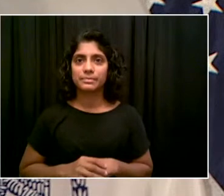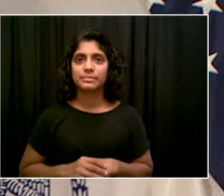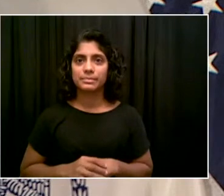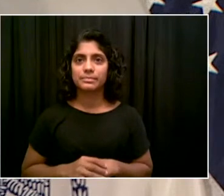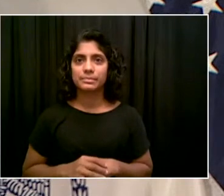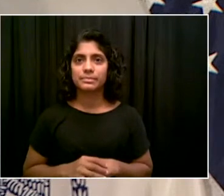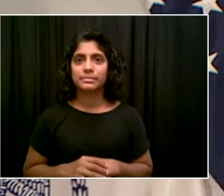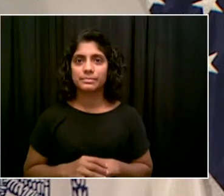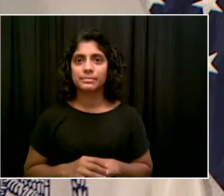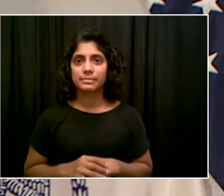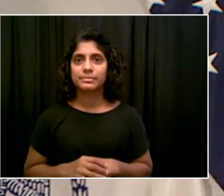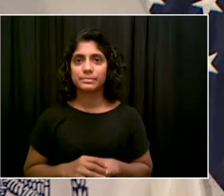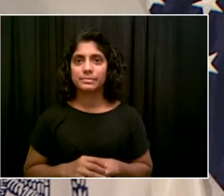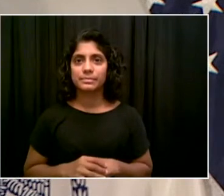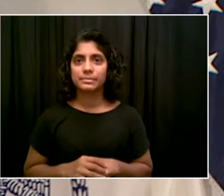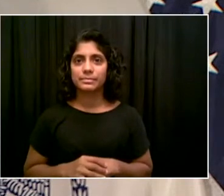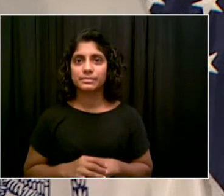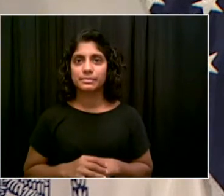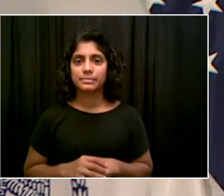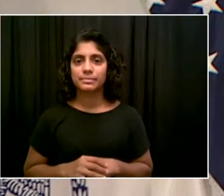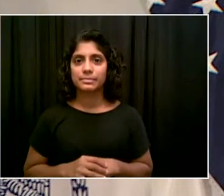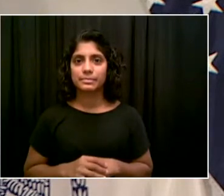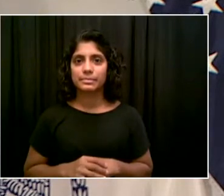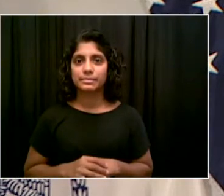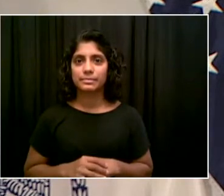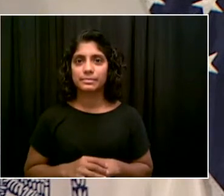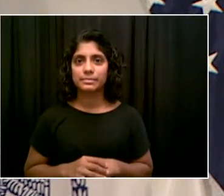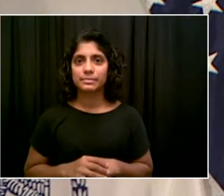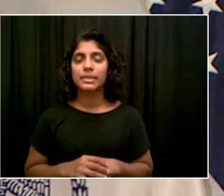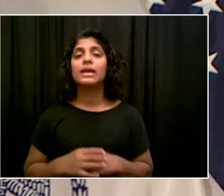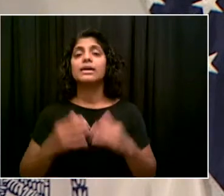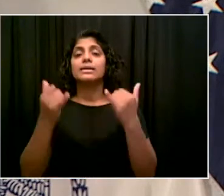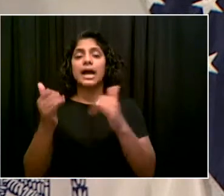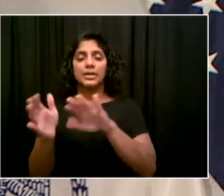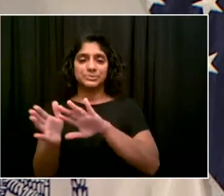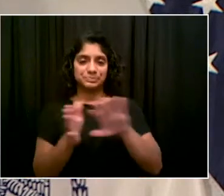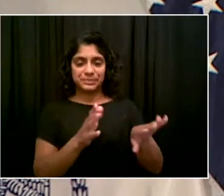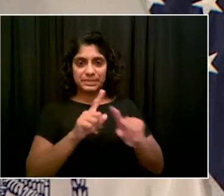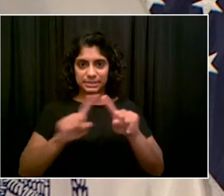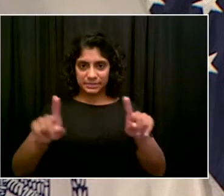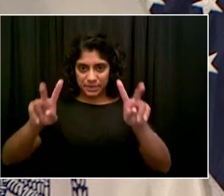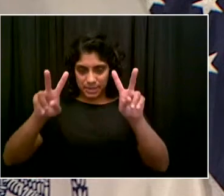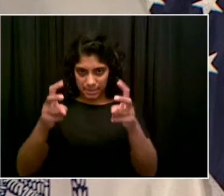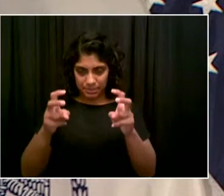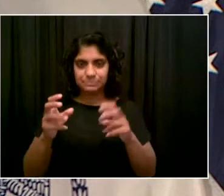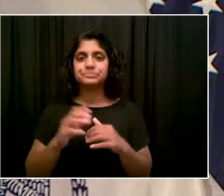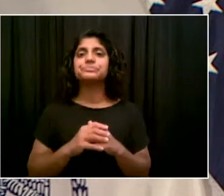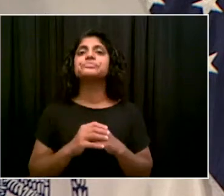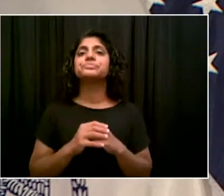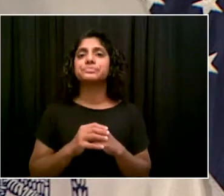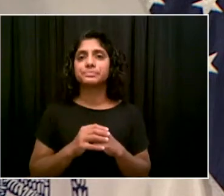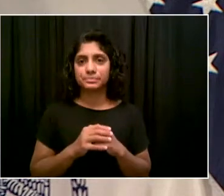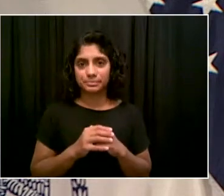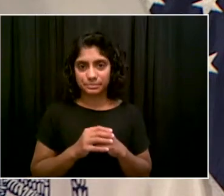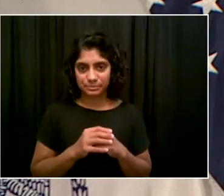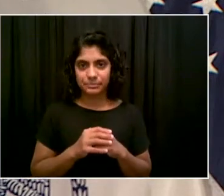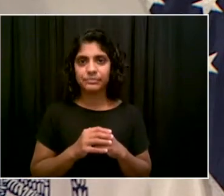PIECES ARE GOING TO BE NECESSARY AS PART OF A FULL RECOVERY OF NEW YK ORCITY. THAT 'SA WE NEED TO DO ON